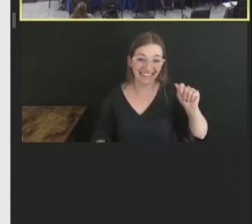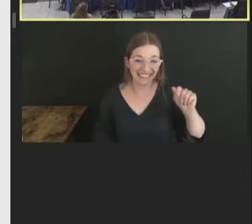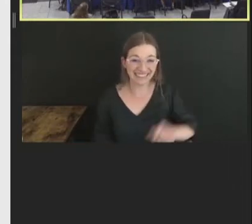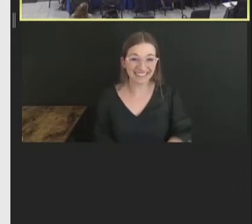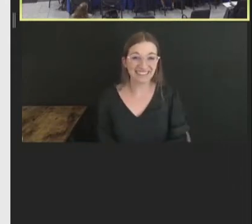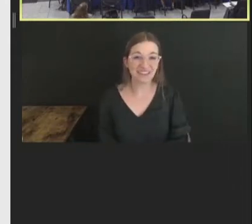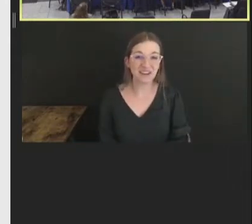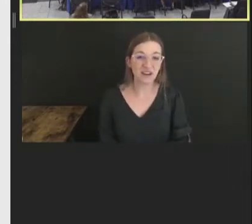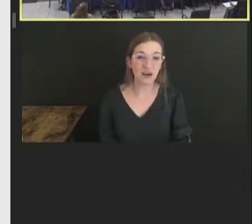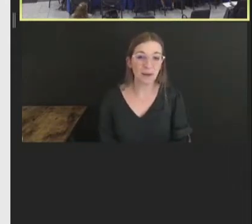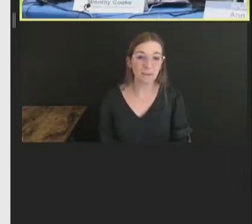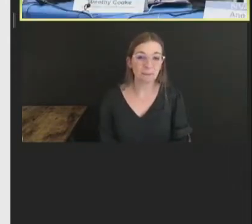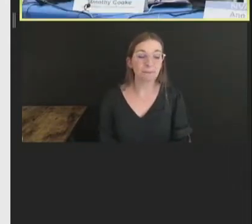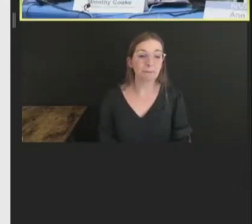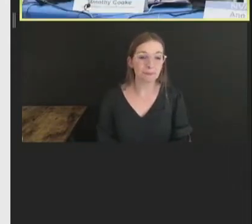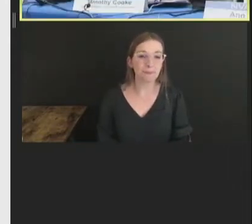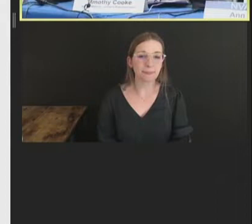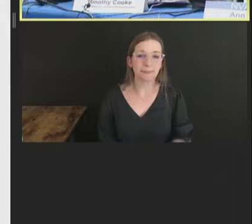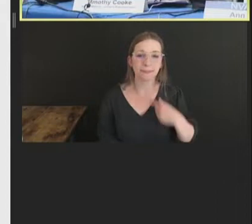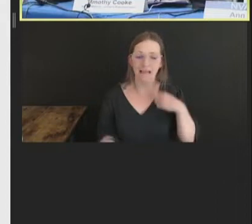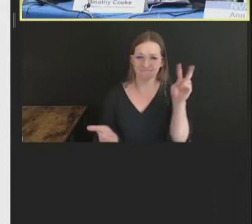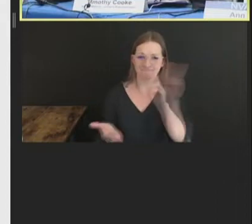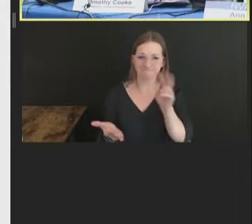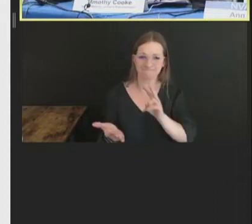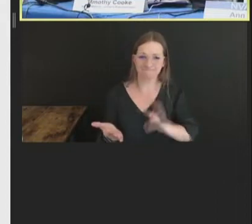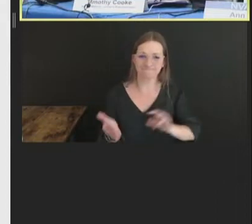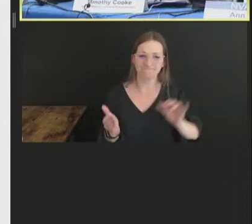mean, looking through it all, and I'm just thinking, okay, the FDA's already